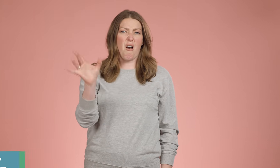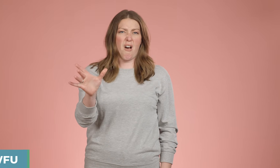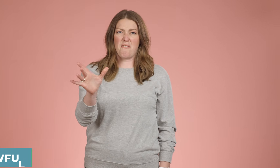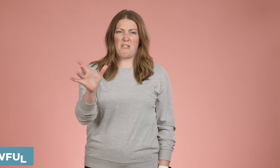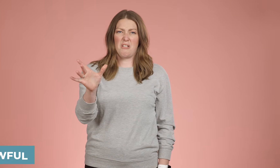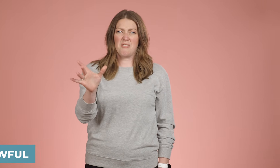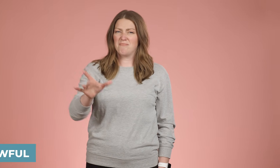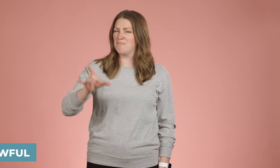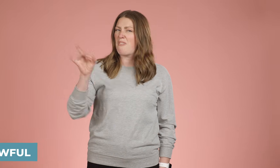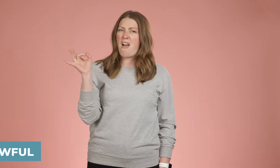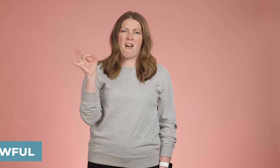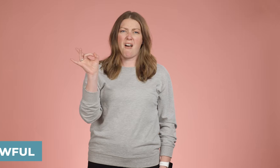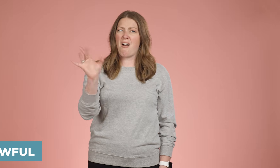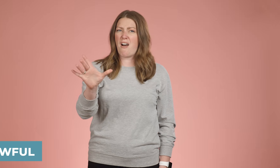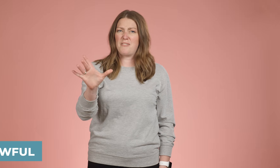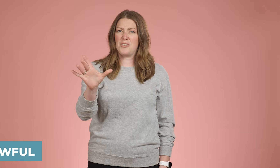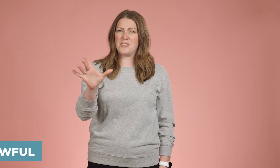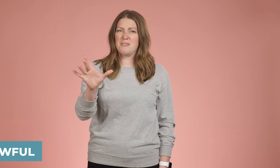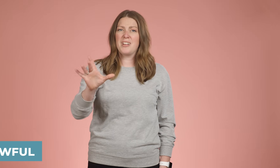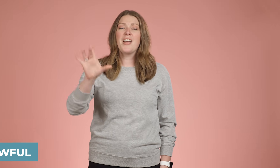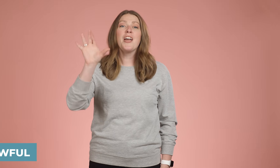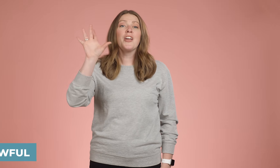Awful, awful.